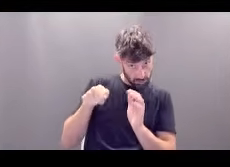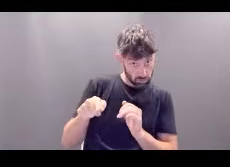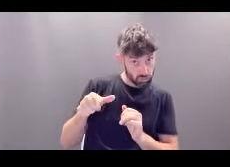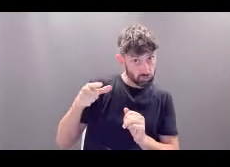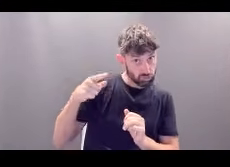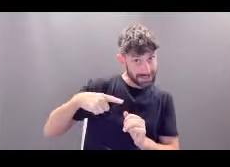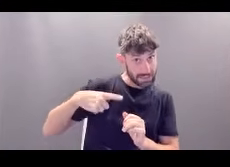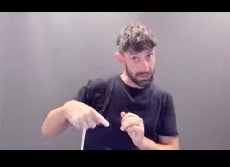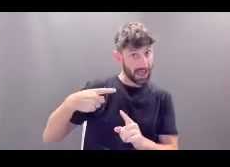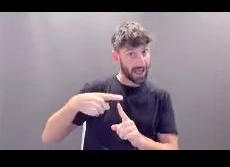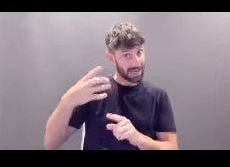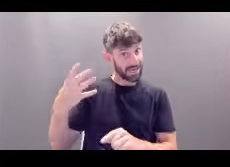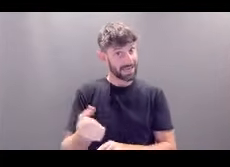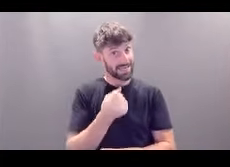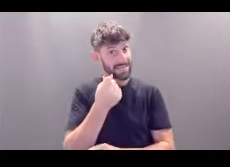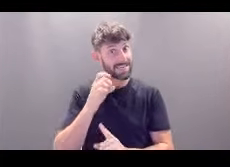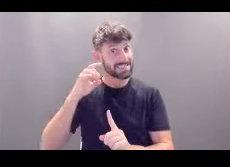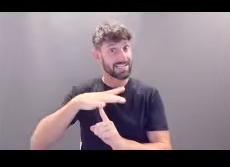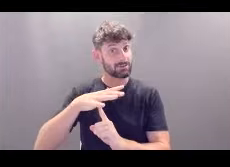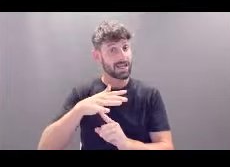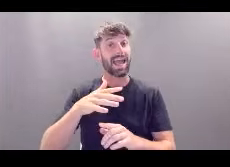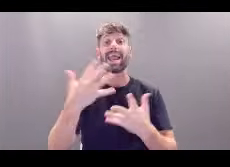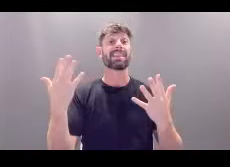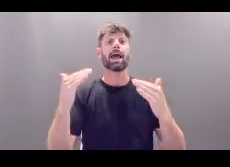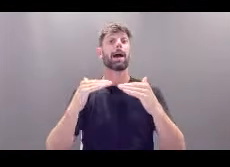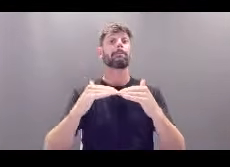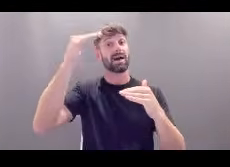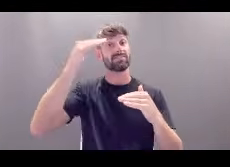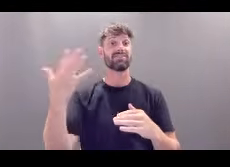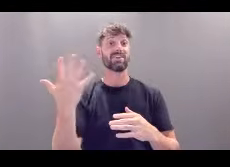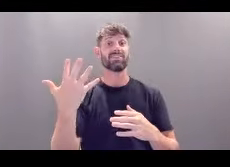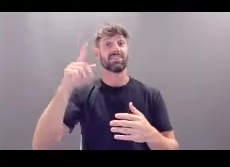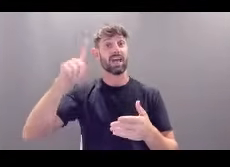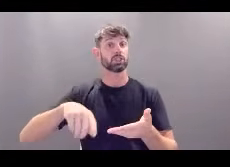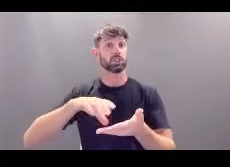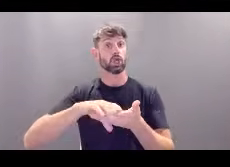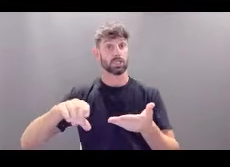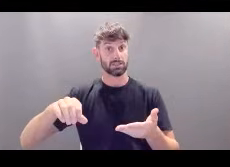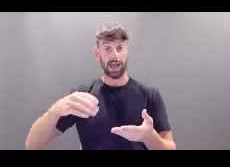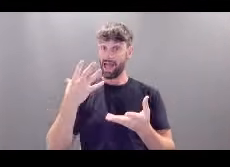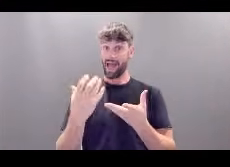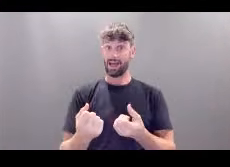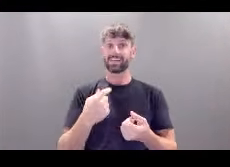For AT valued above $15,000, we have templates available on the website.